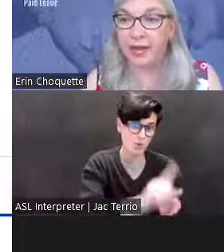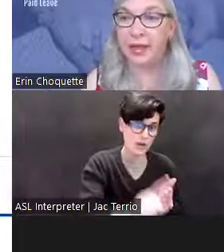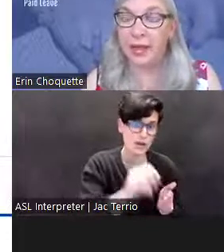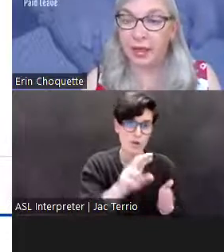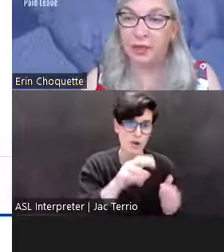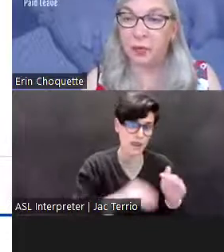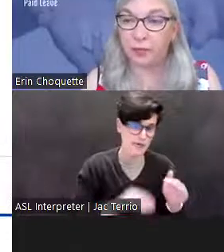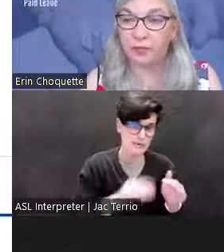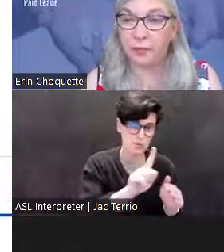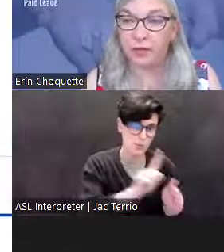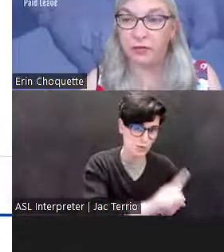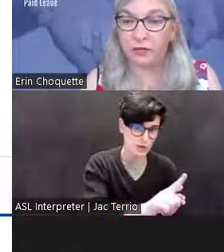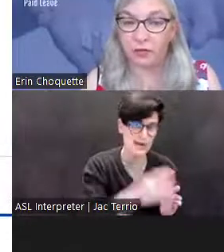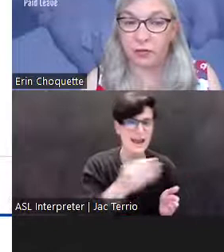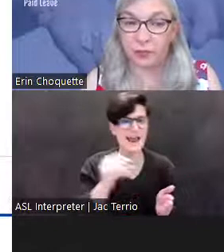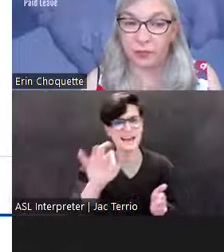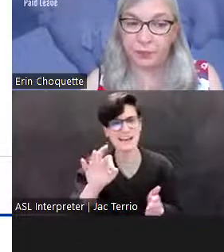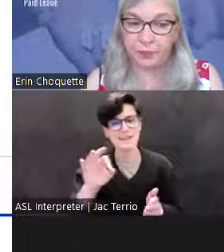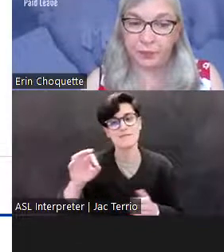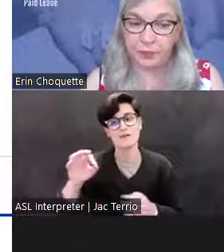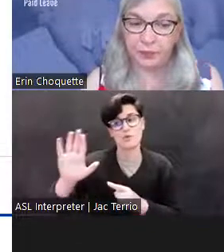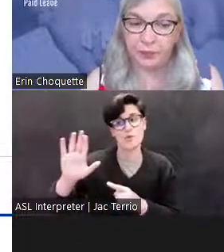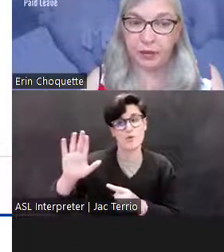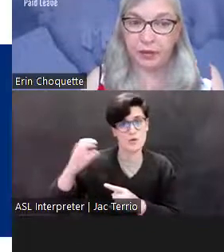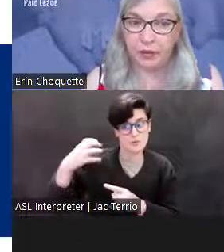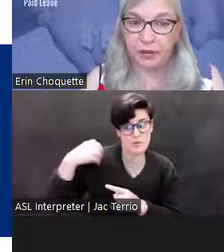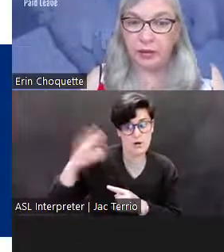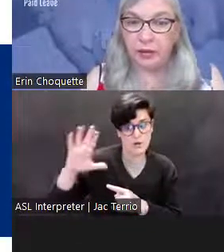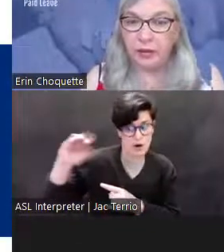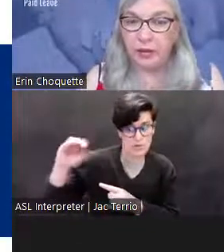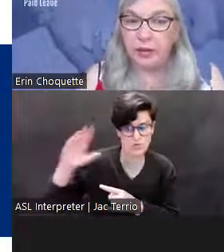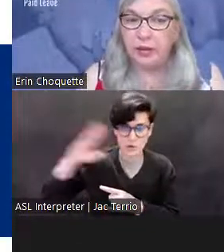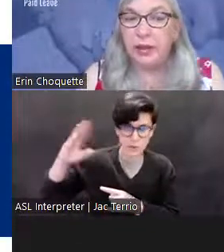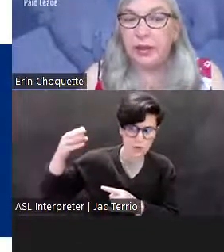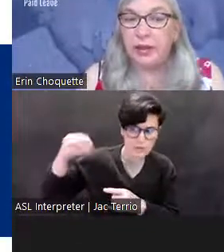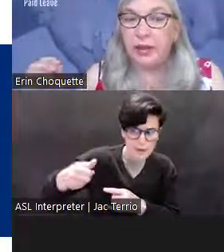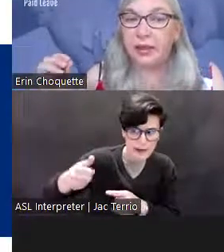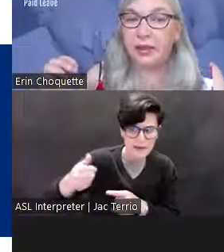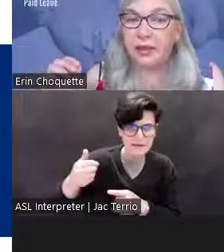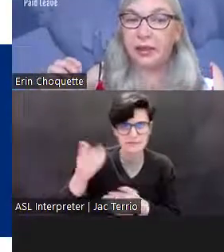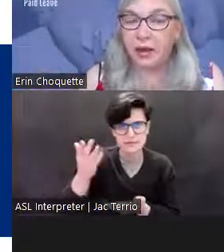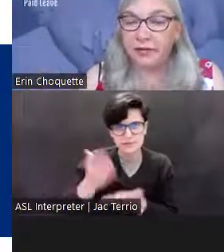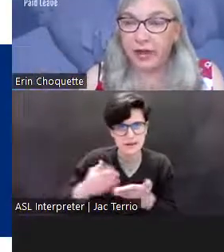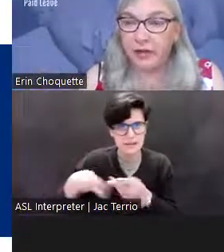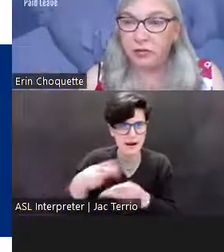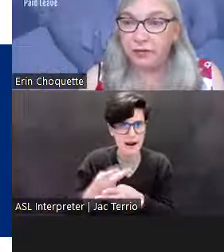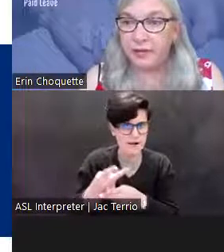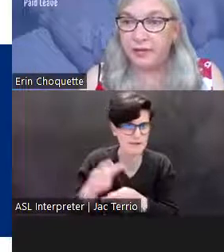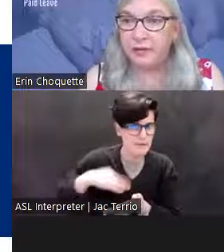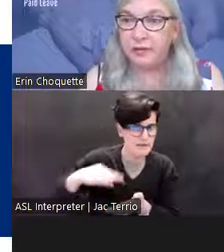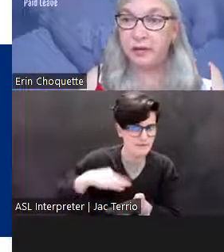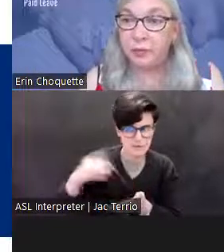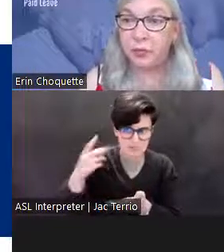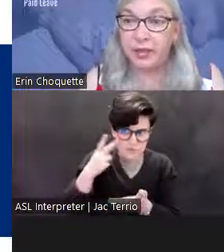any income replacement benefits to you. 15:50:40 Our statute says that an employee